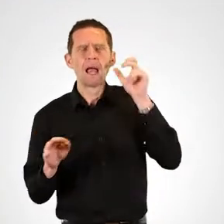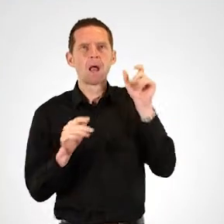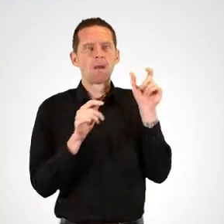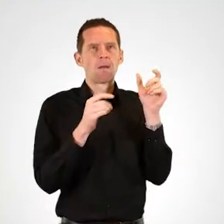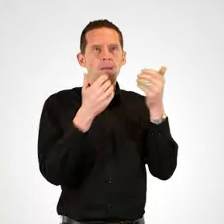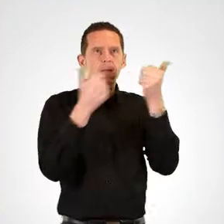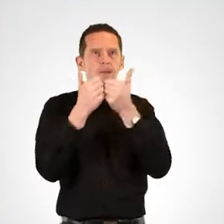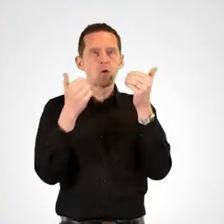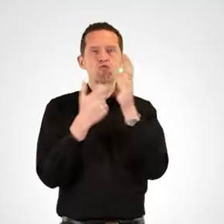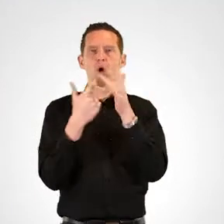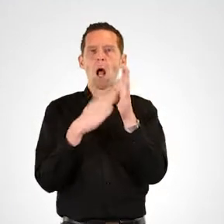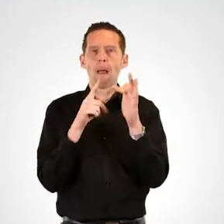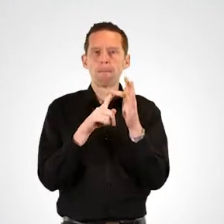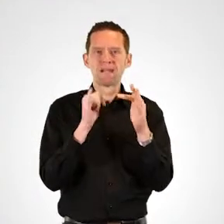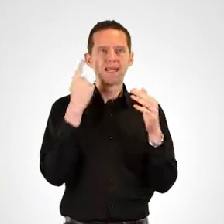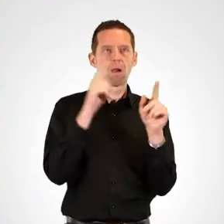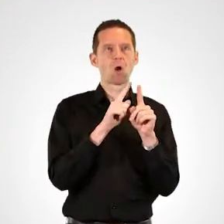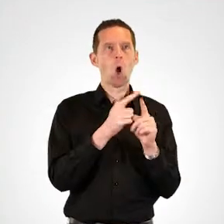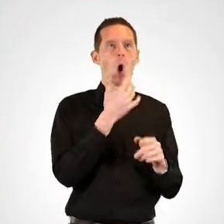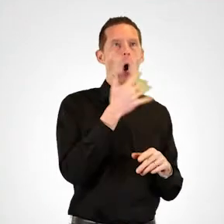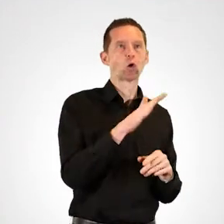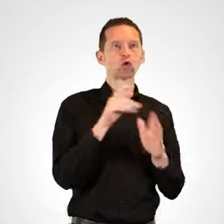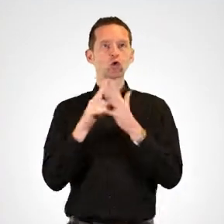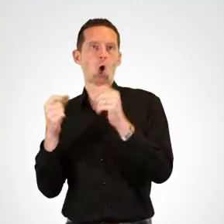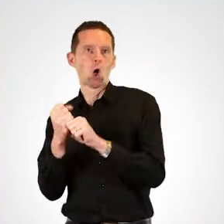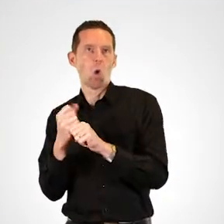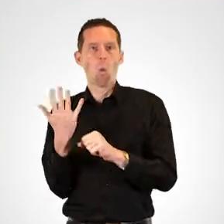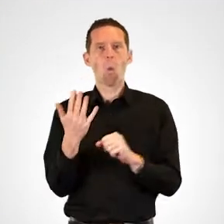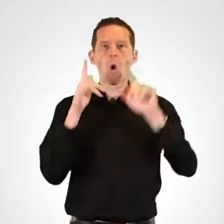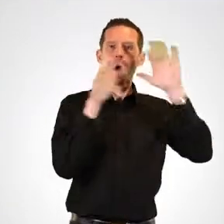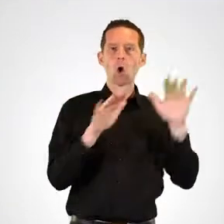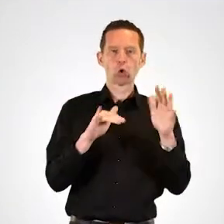and have trouble separating words into "hot dog," or "snow flake,"